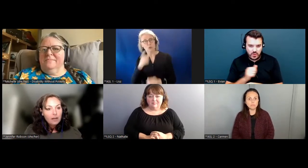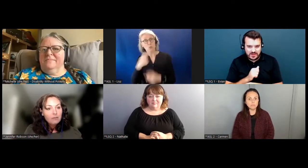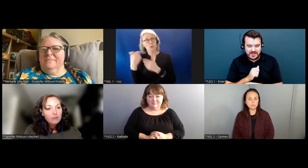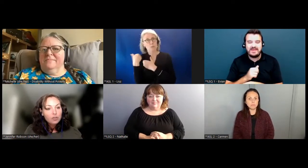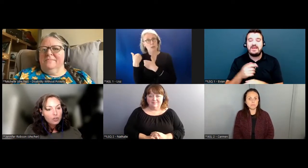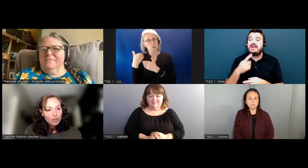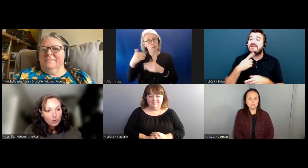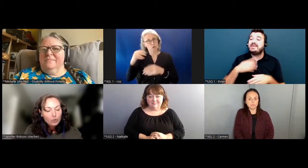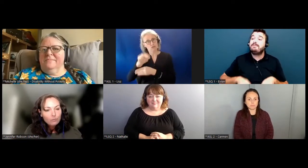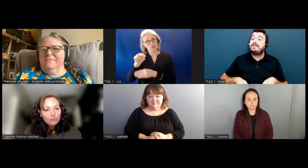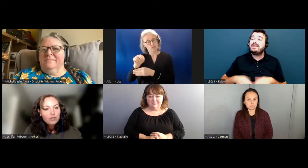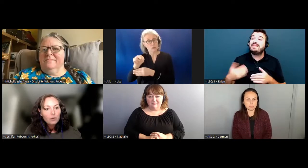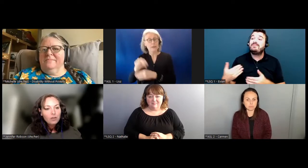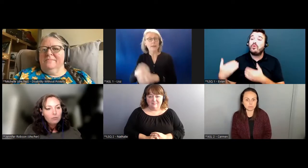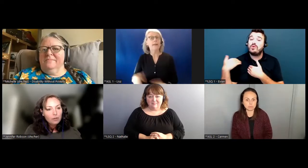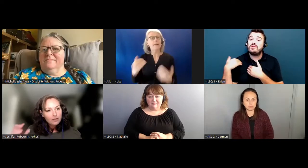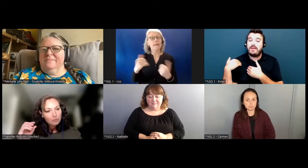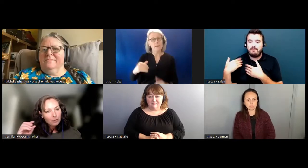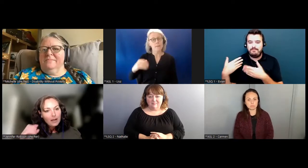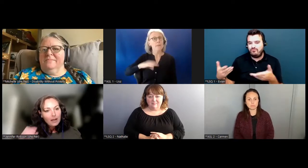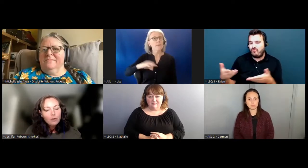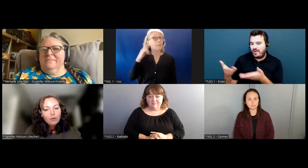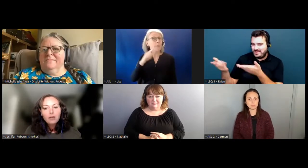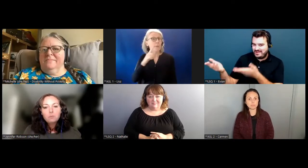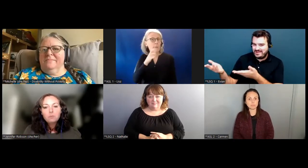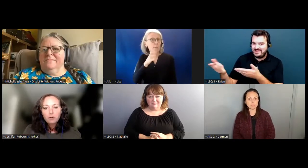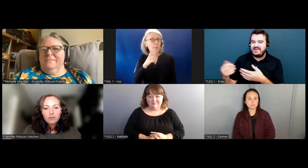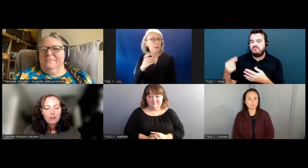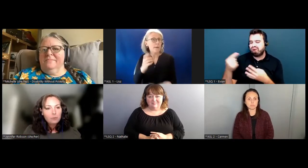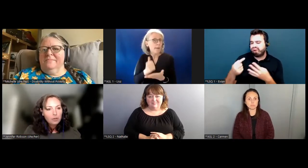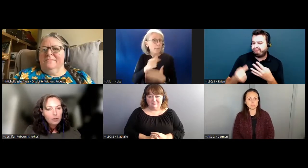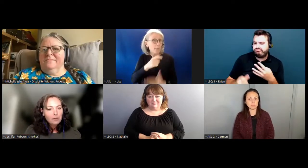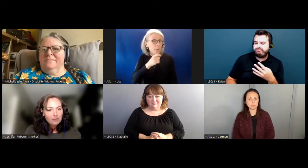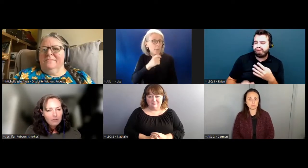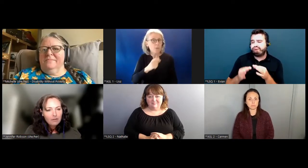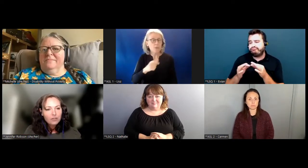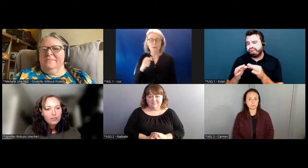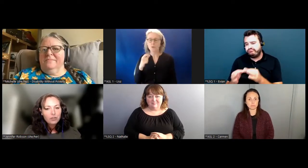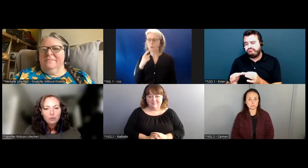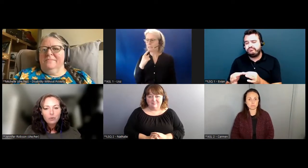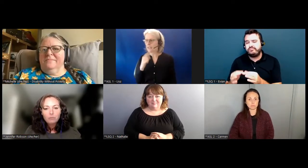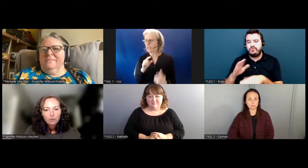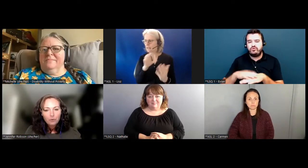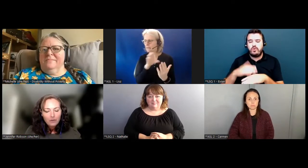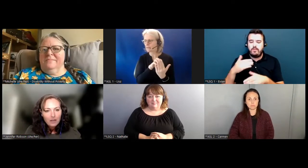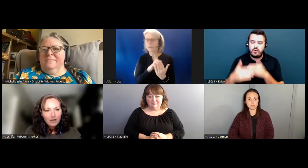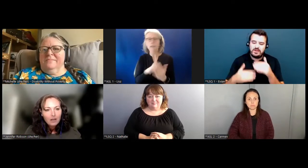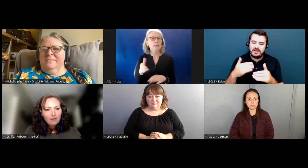BENEFIT SHOULD DO. WHEN YOU LOOK AT THE PREAMBLE, FOR EXAMPLE, IT MAKES REFERENCE TO IMPROVING